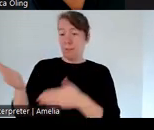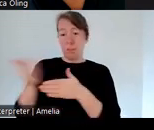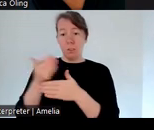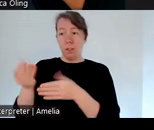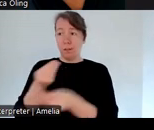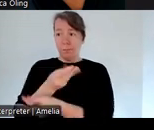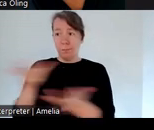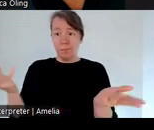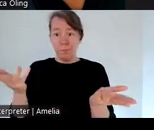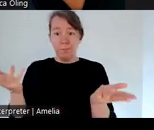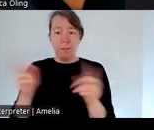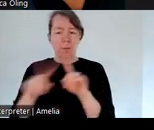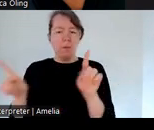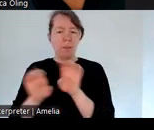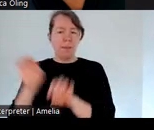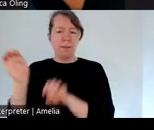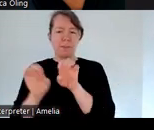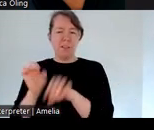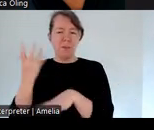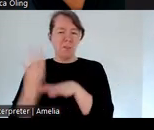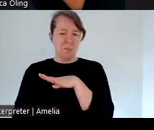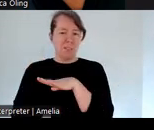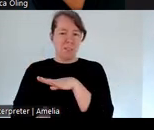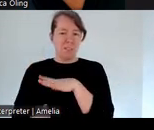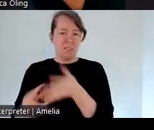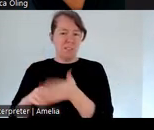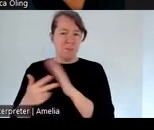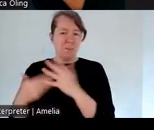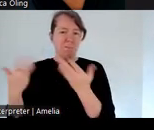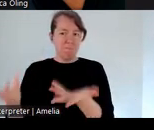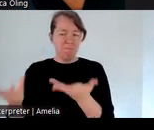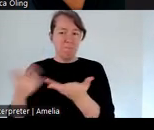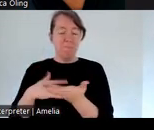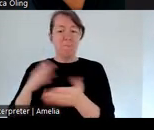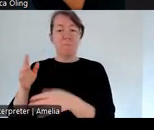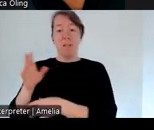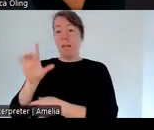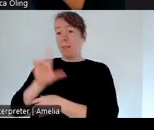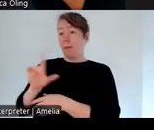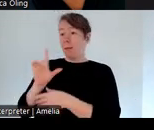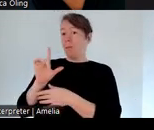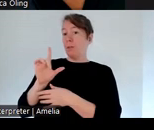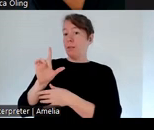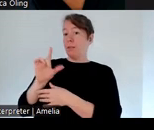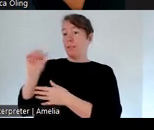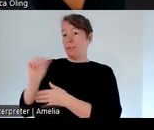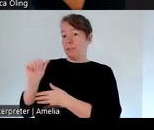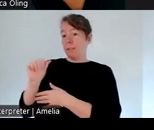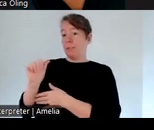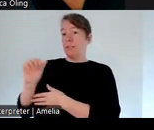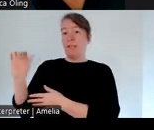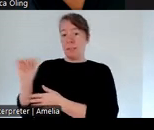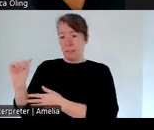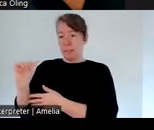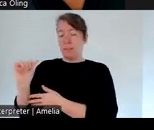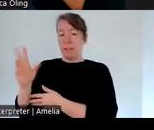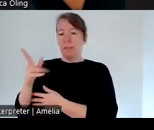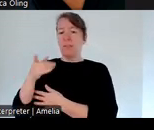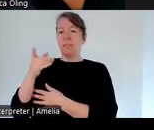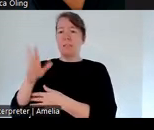So there’s not as much that they have shared on that site as Library Accessibility Alliance of independent verification of the VPATs.